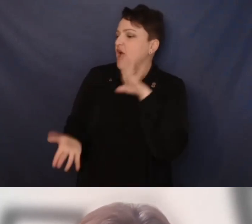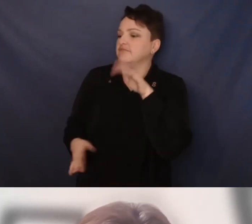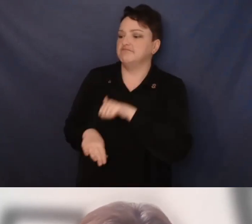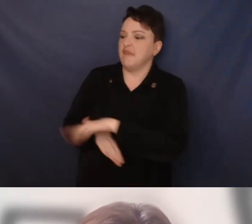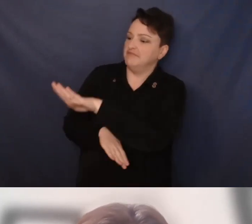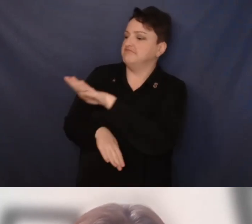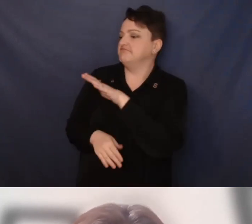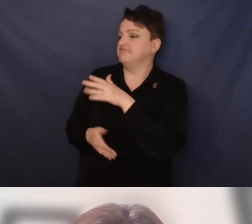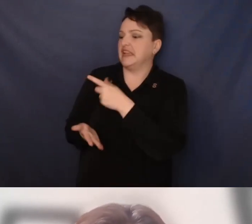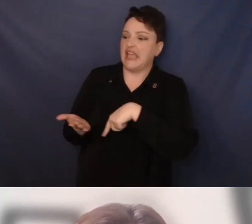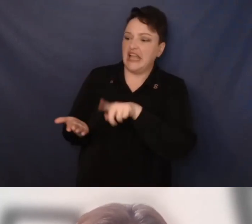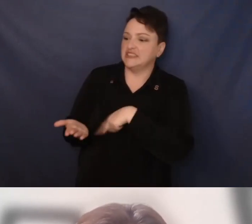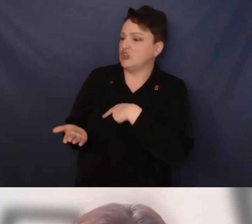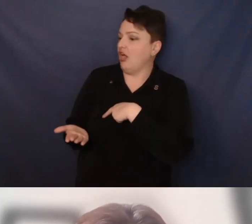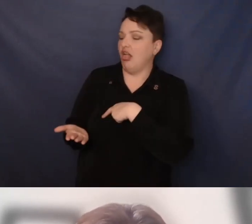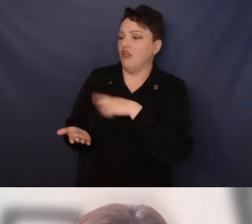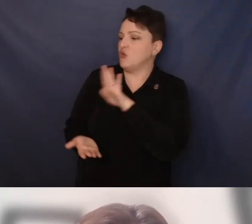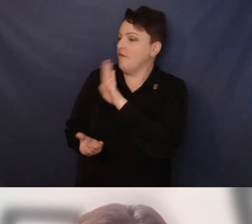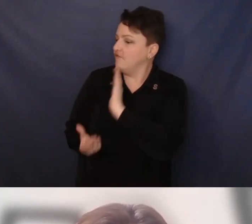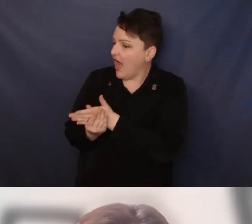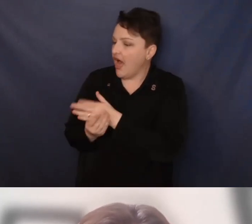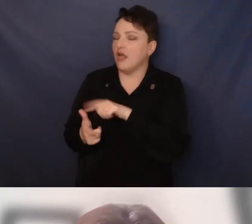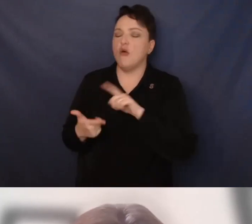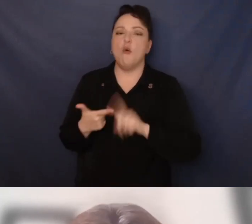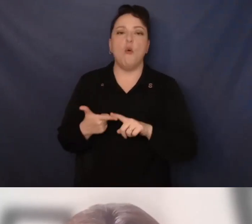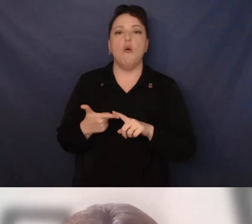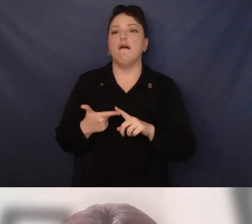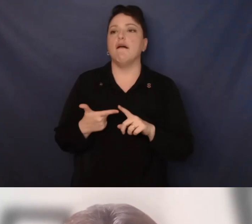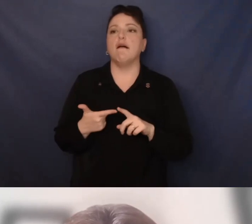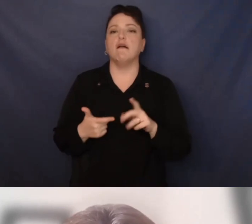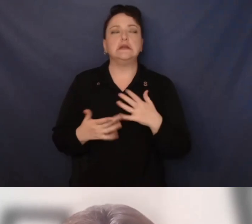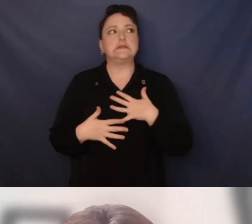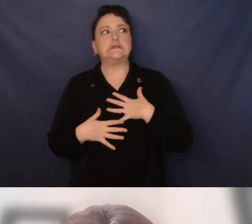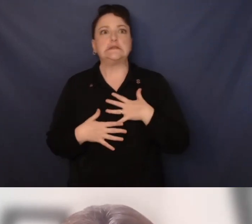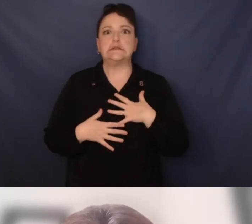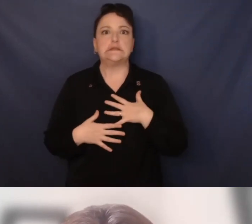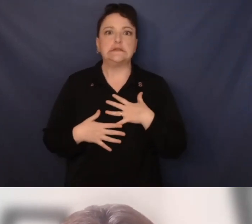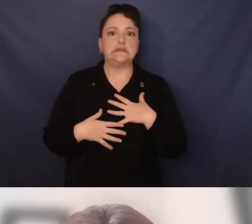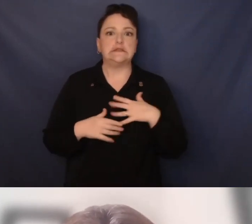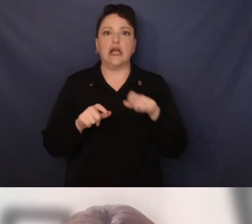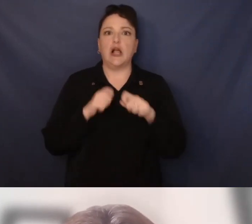to make an accommodation request because of potential retaliation. And so we know, yeah,